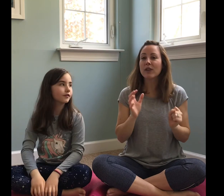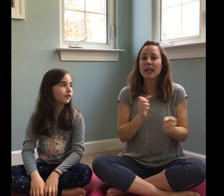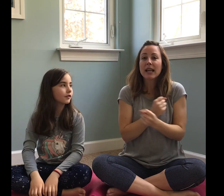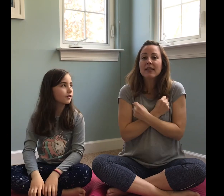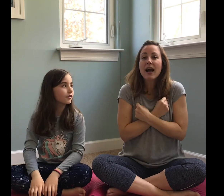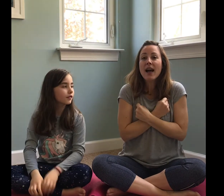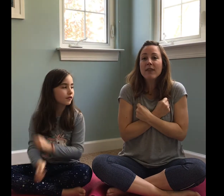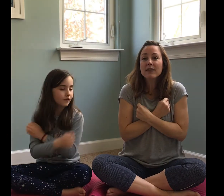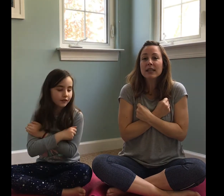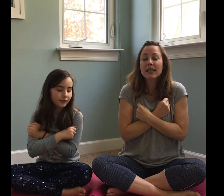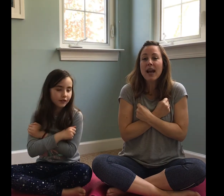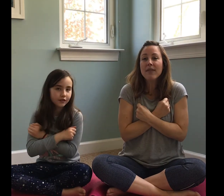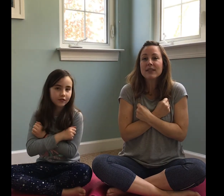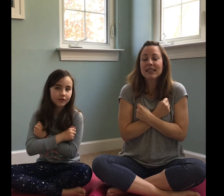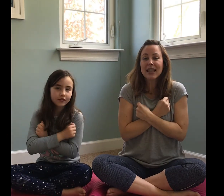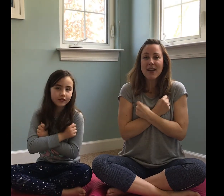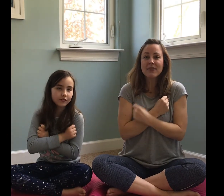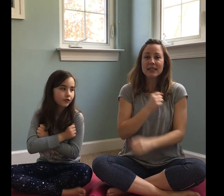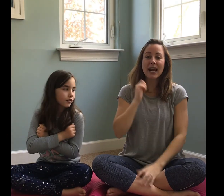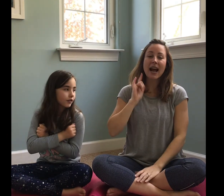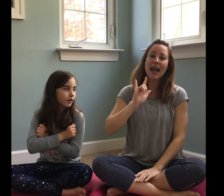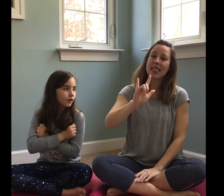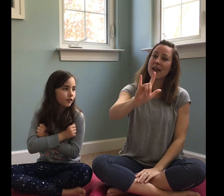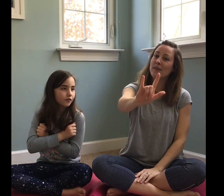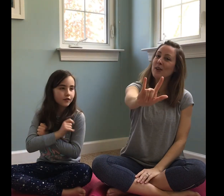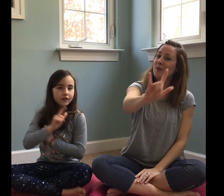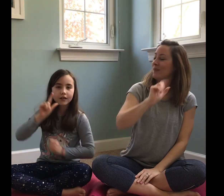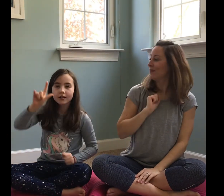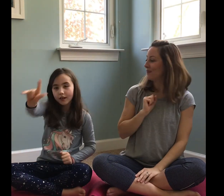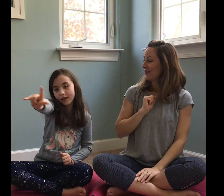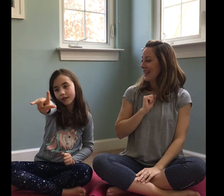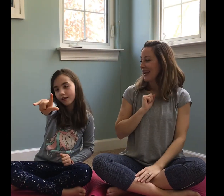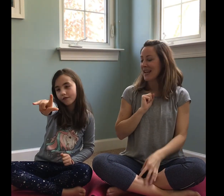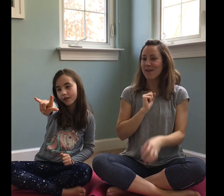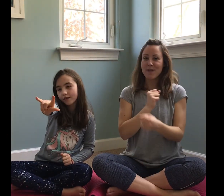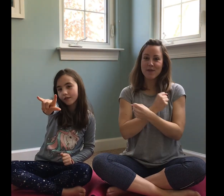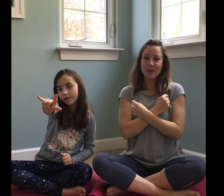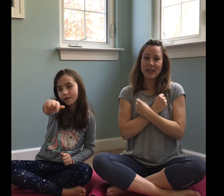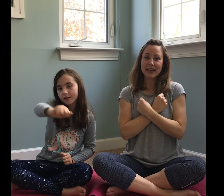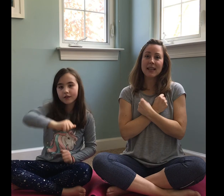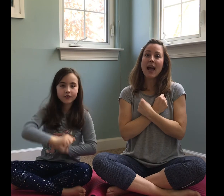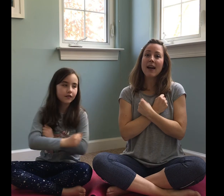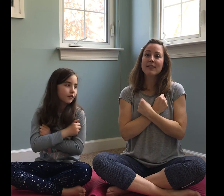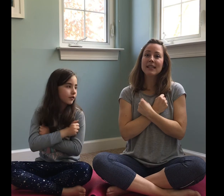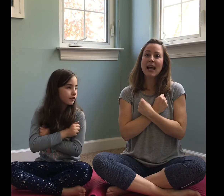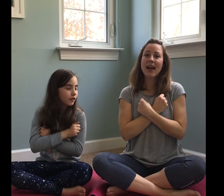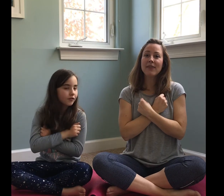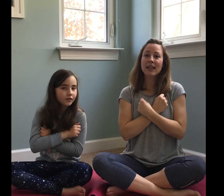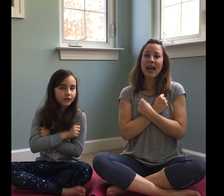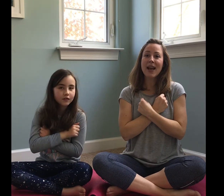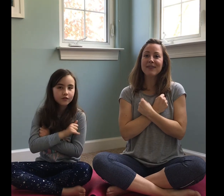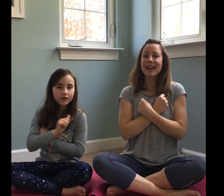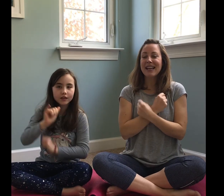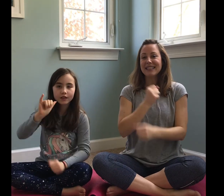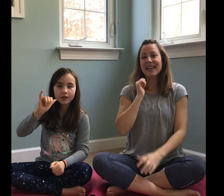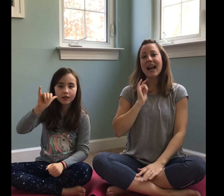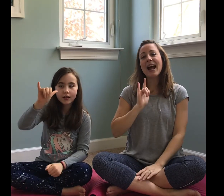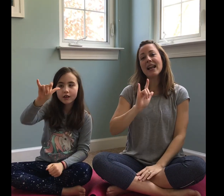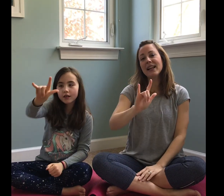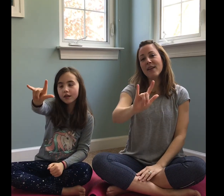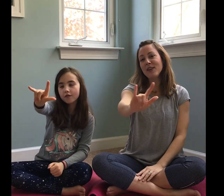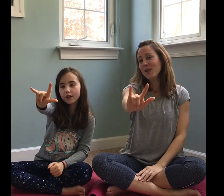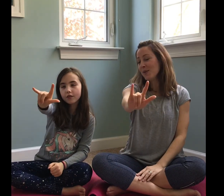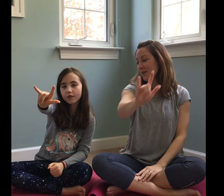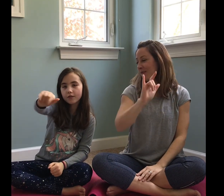if you're feeling loved loved loved say I love you